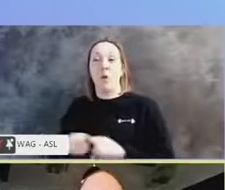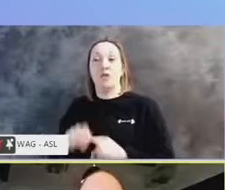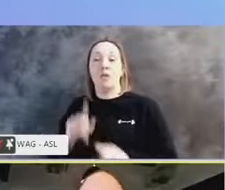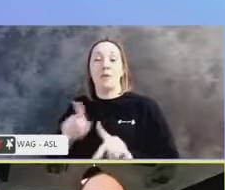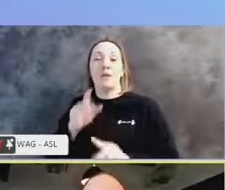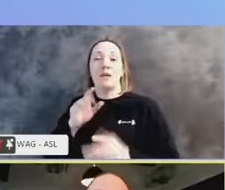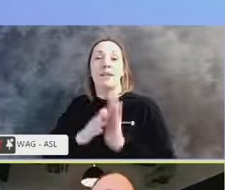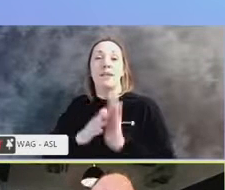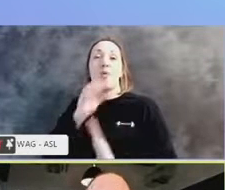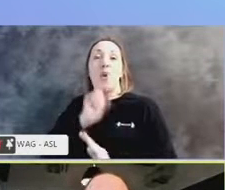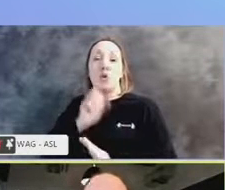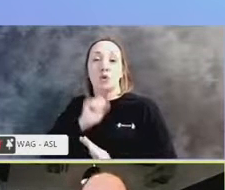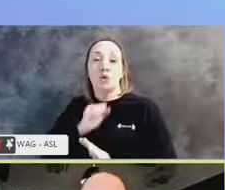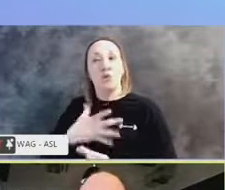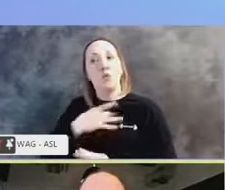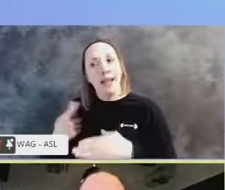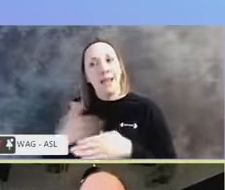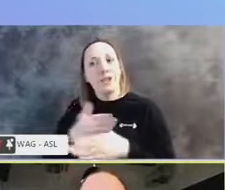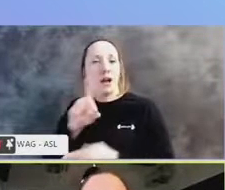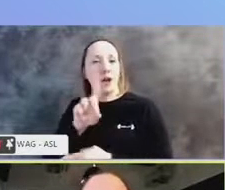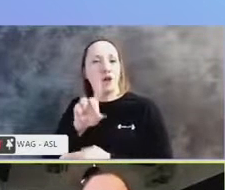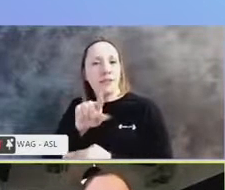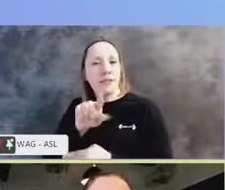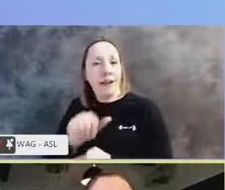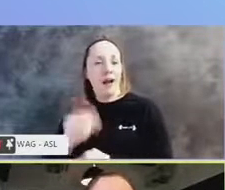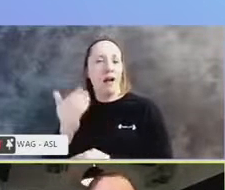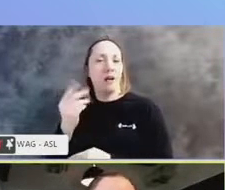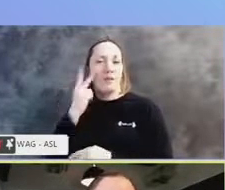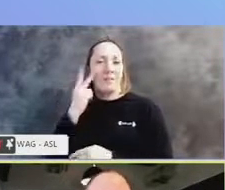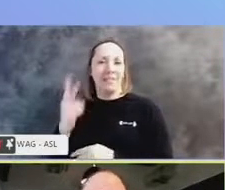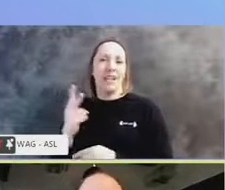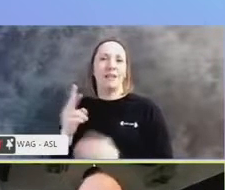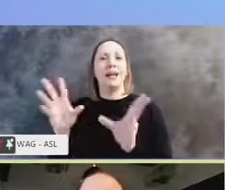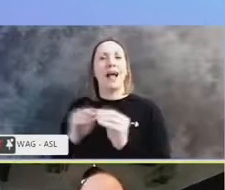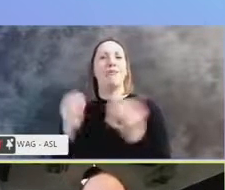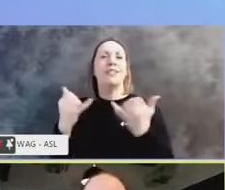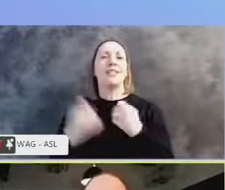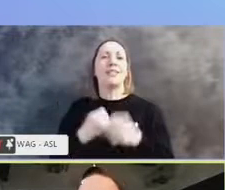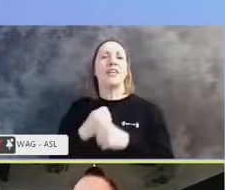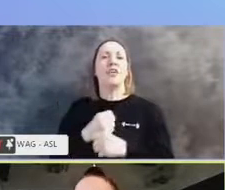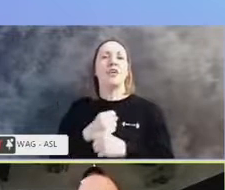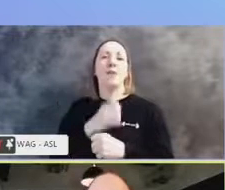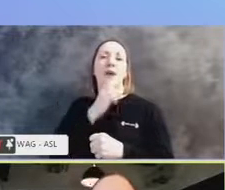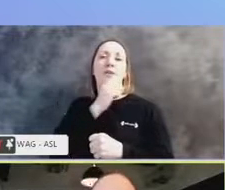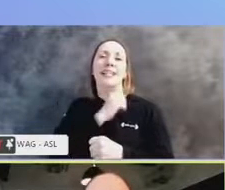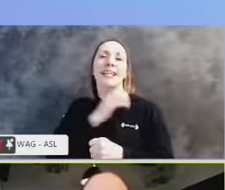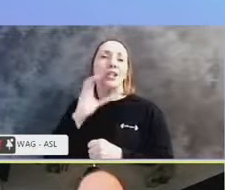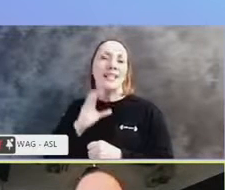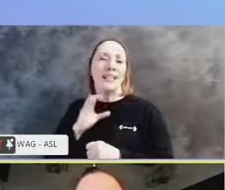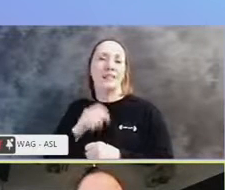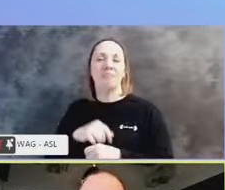have a disability or identifies having one. That are just getting older period to share data. we like We